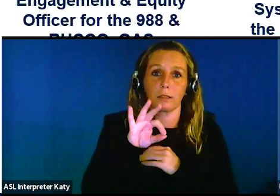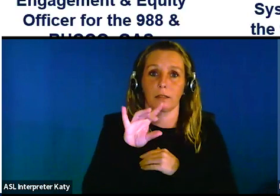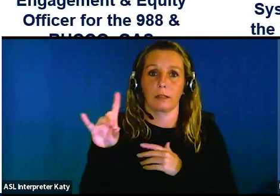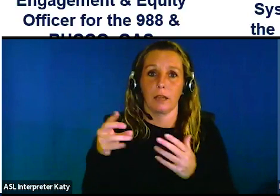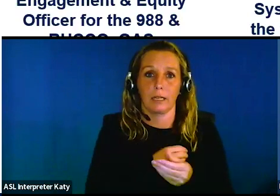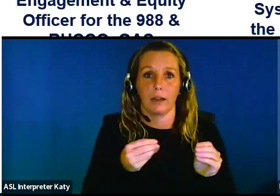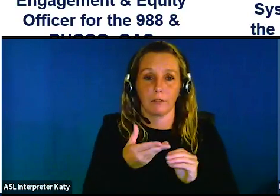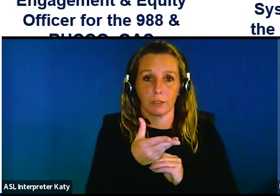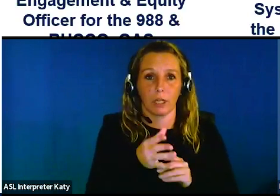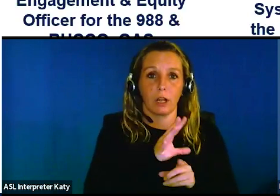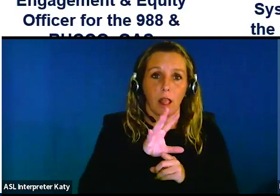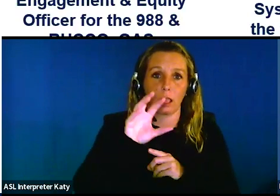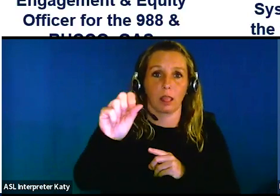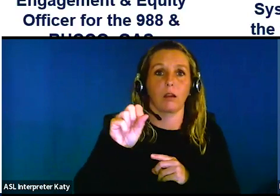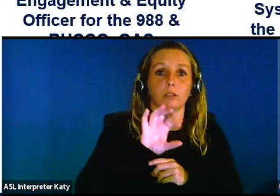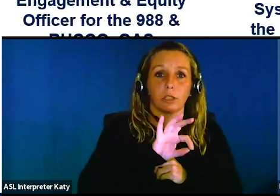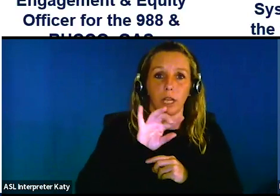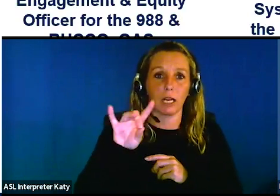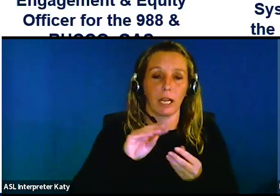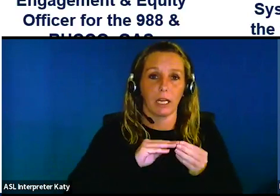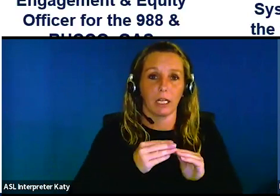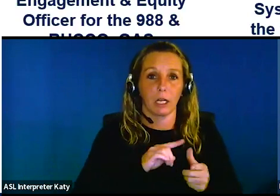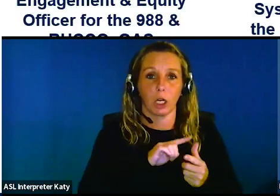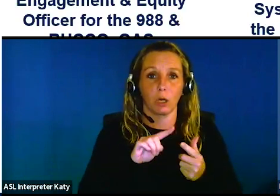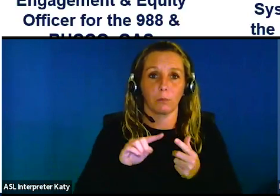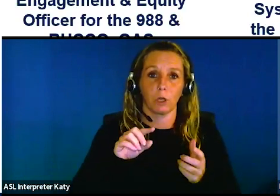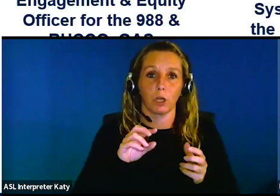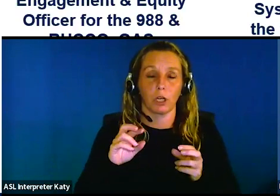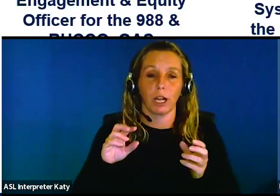launching the 988 number, and the Crisis Response Network